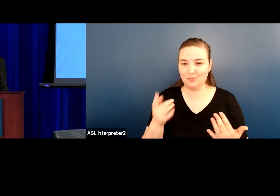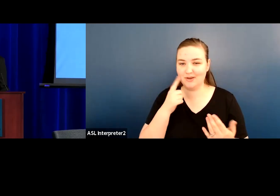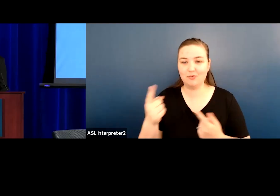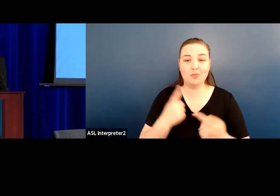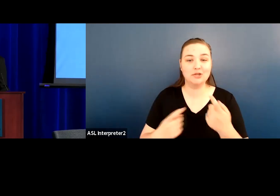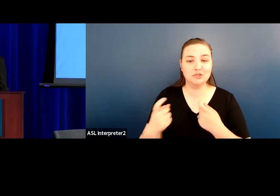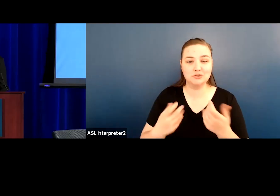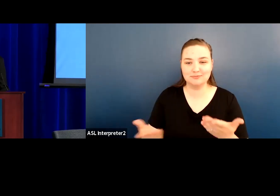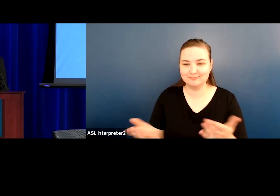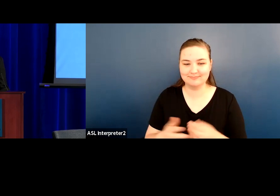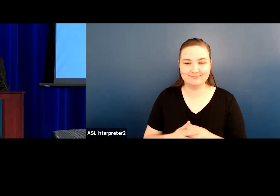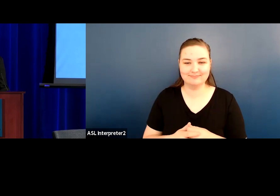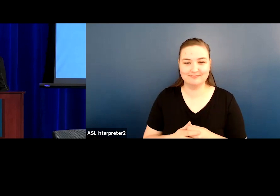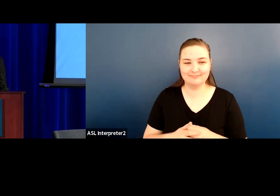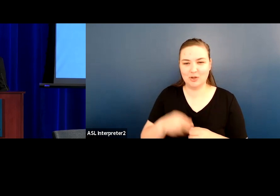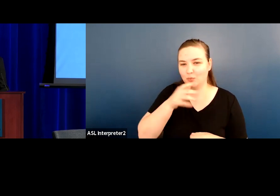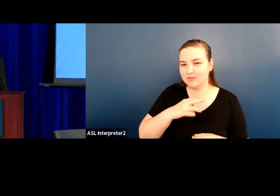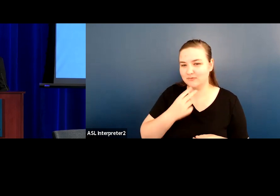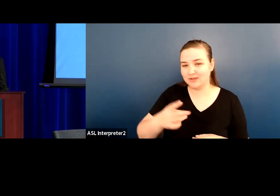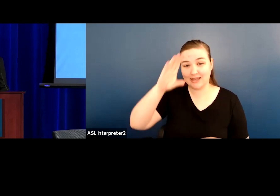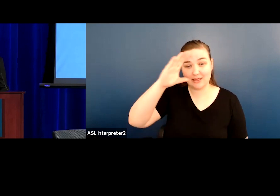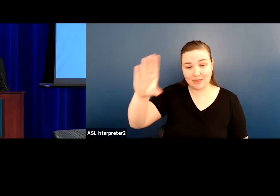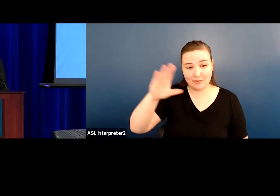Thank you. Hi, Chris. Elena Garrison. Nice to see you.